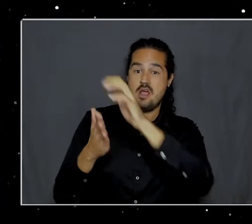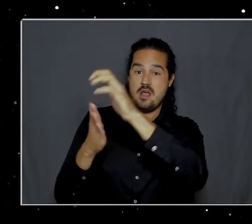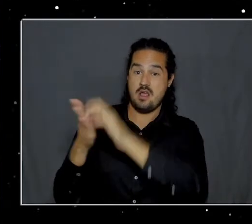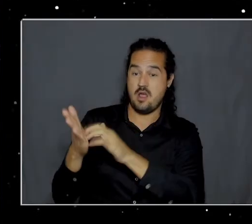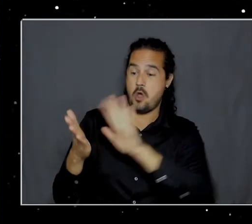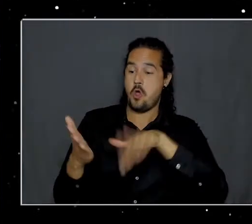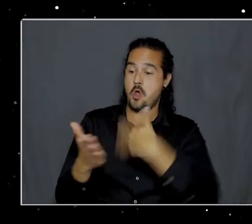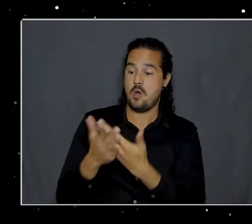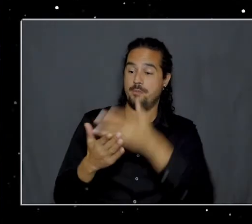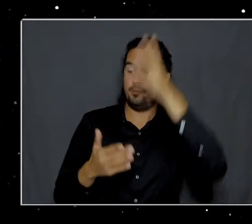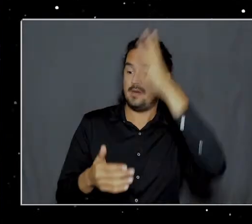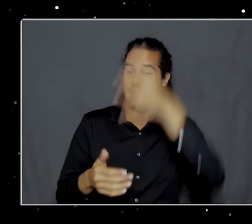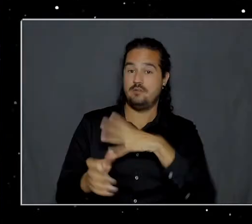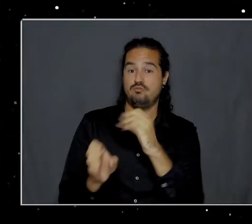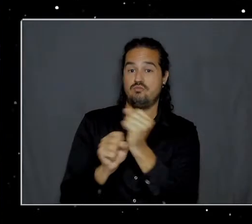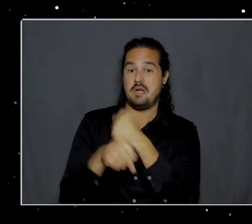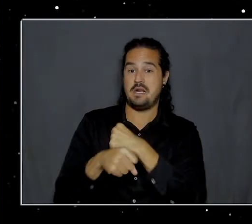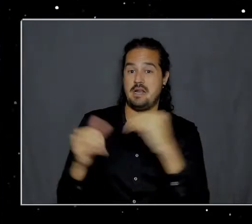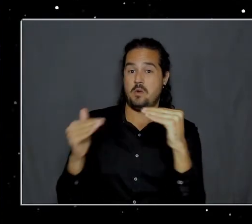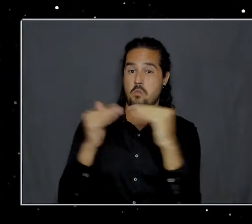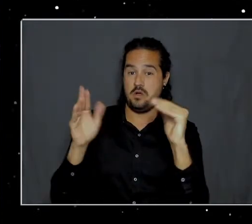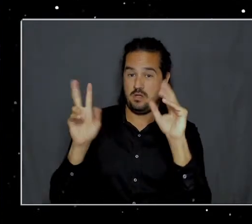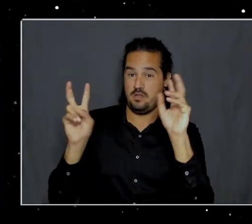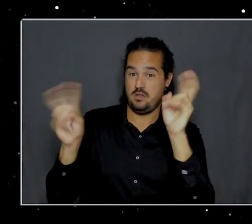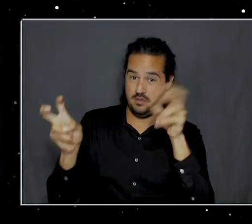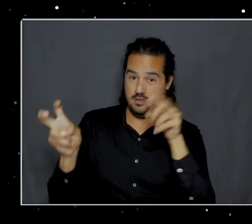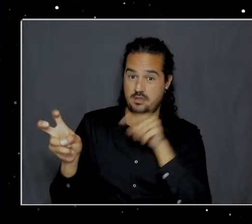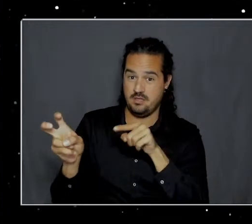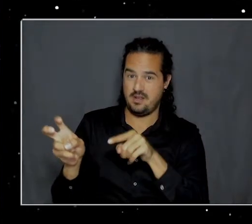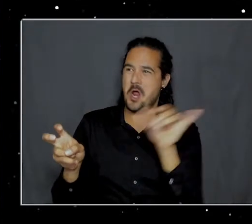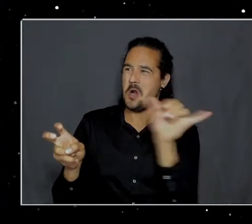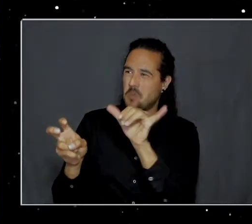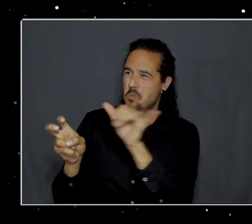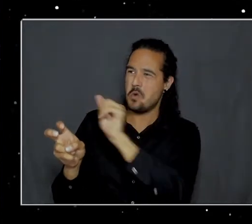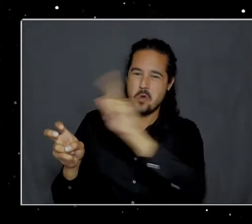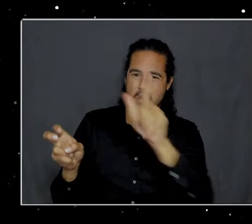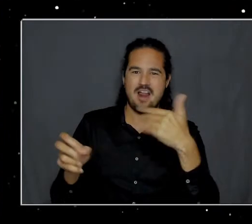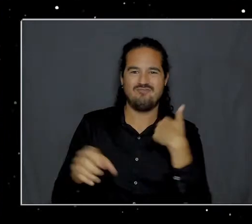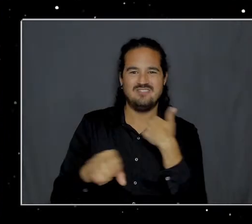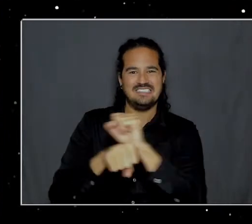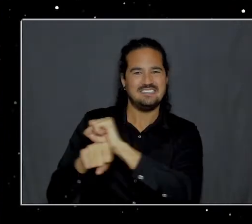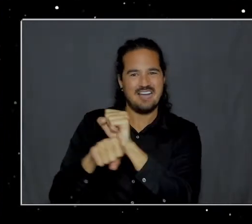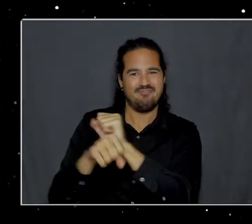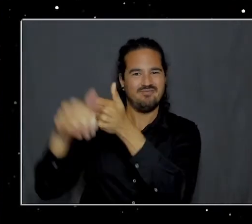WRITE INTO THE DOCUMENT, "ALL MEN ARE CREATED EQUAL," AND ALSO BE SLAVEHOLDERS TO ME SUGGESTS